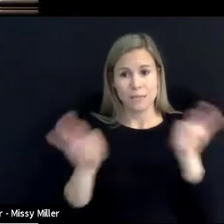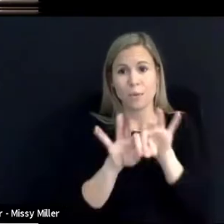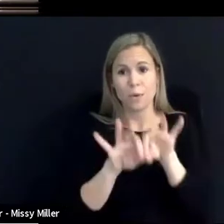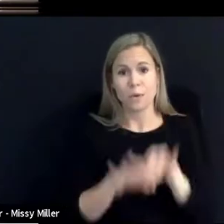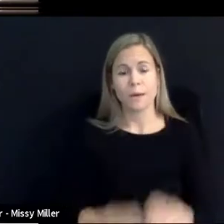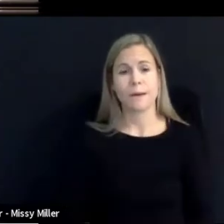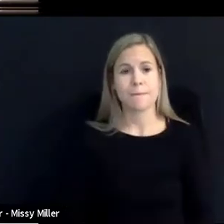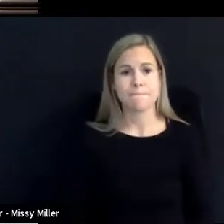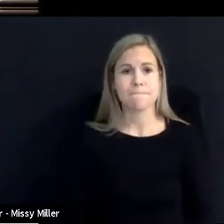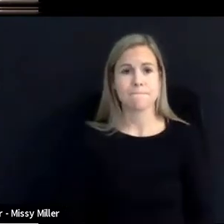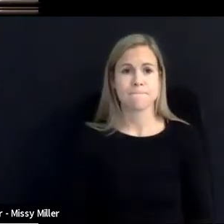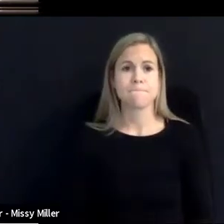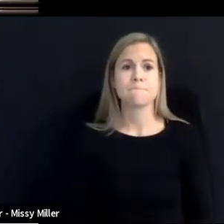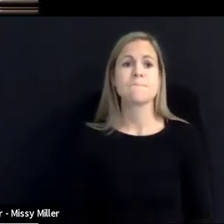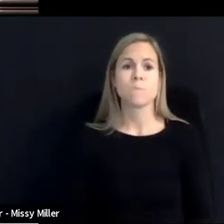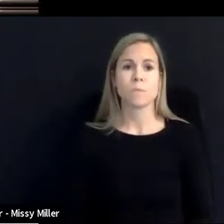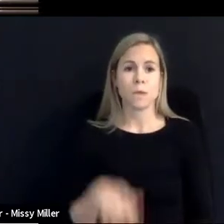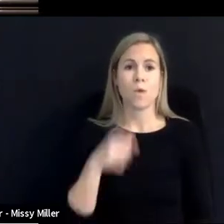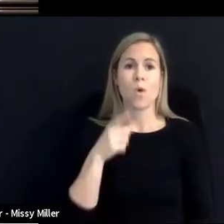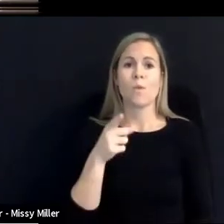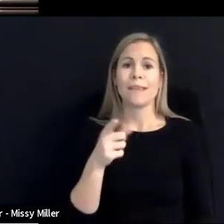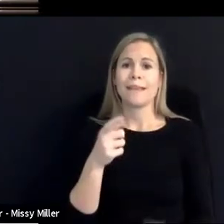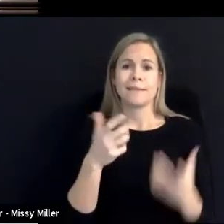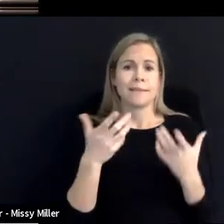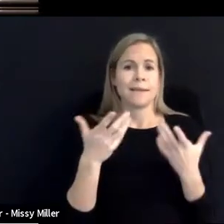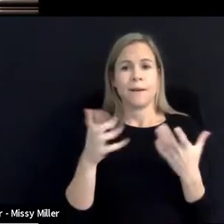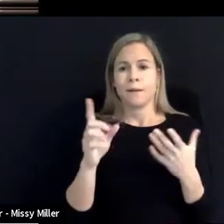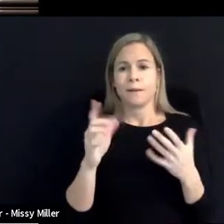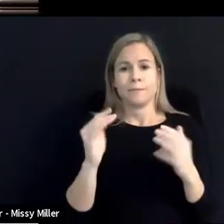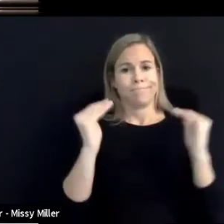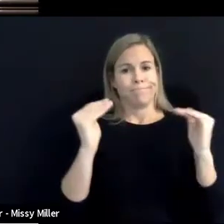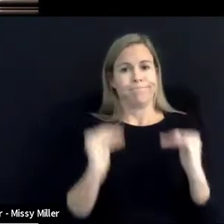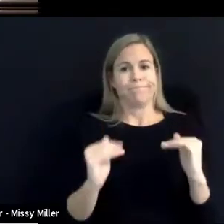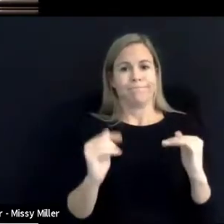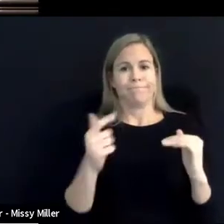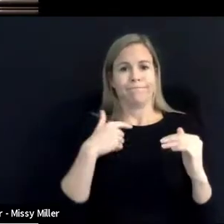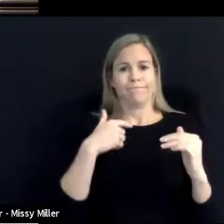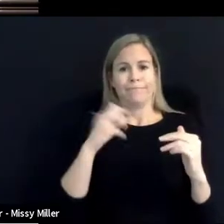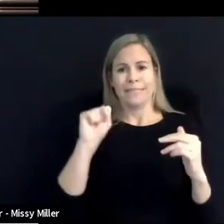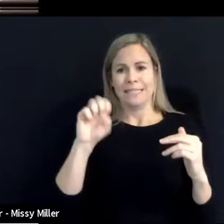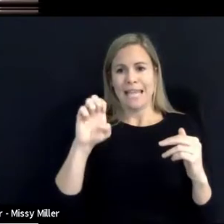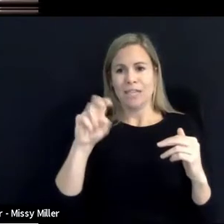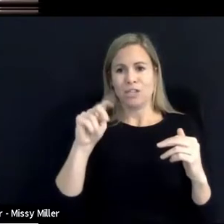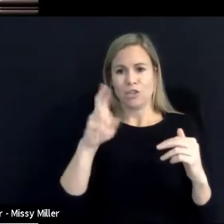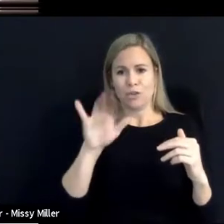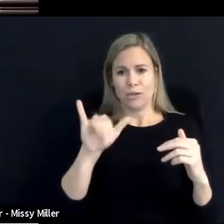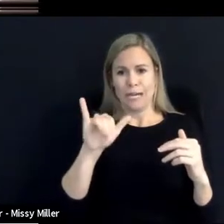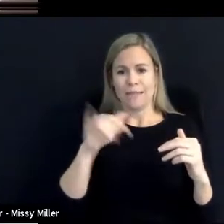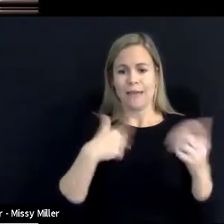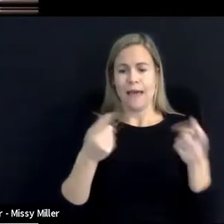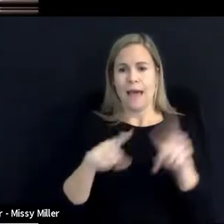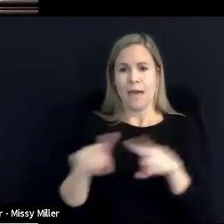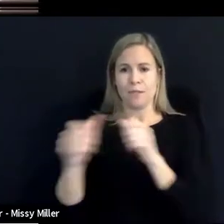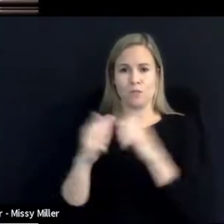These are the sensory deficits you see in charge. And that's why charge, is called a multi-sensory deficit syndrome